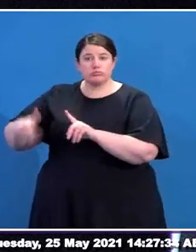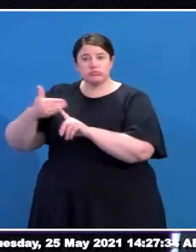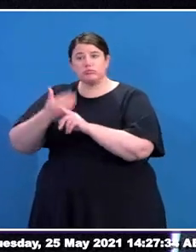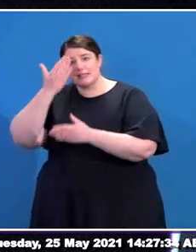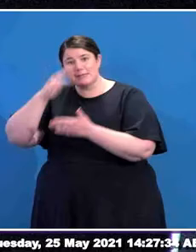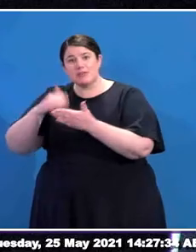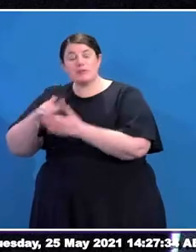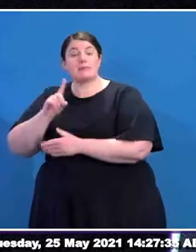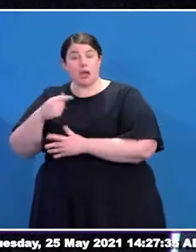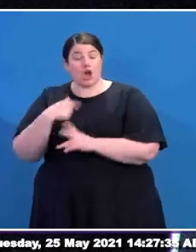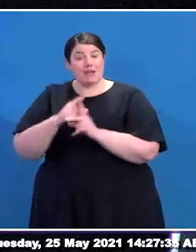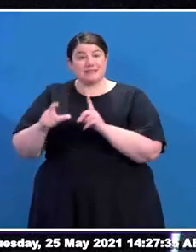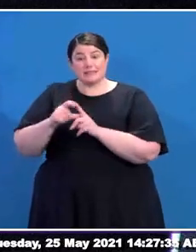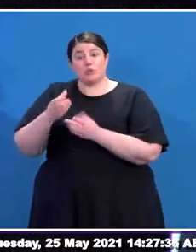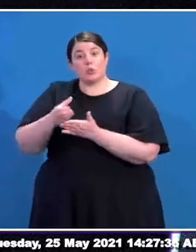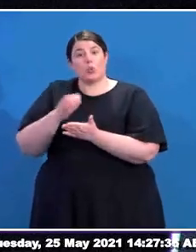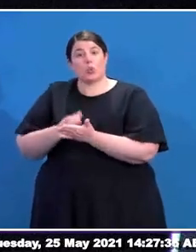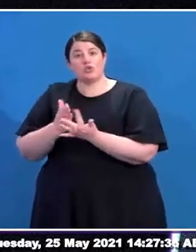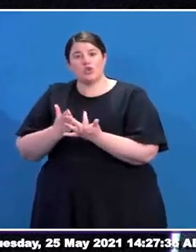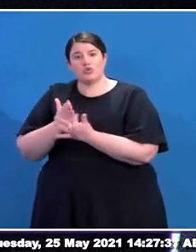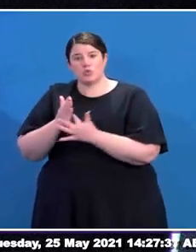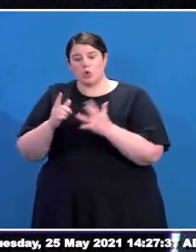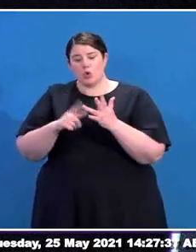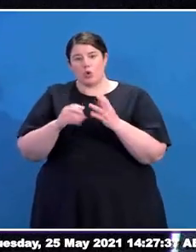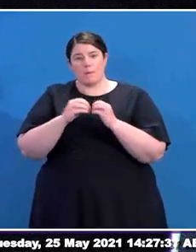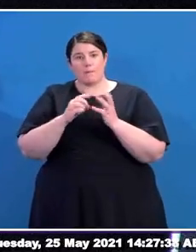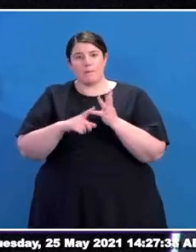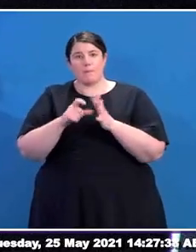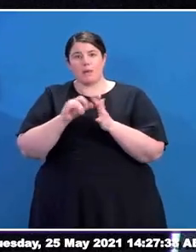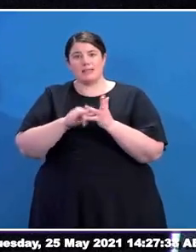through the Ombudsman, particularly around child protection, the child